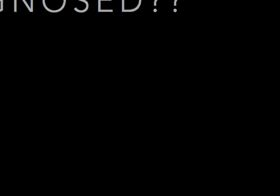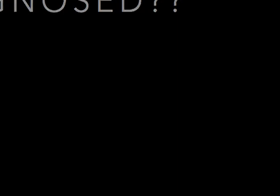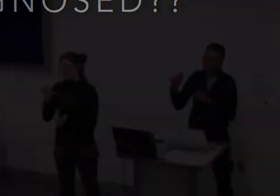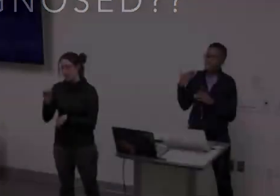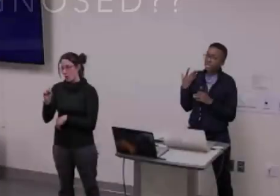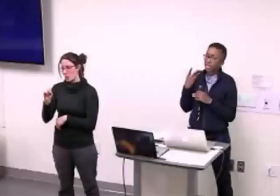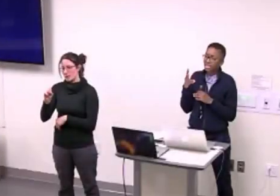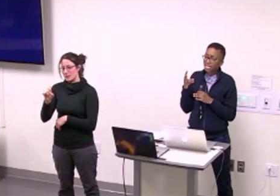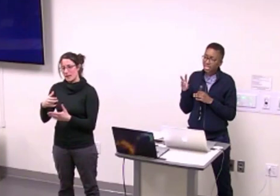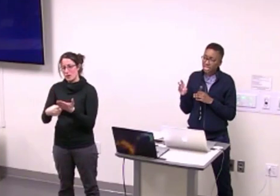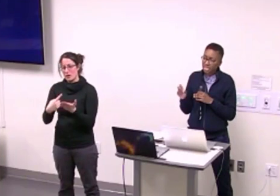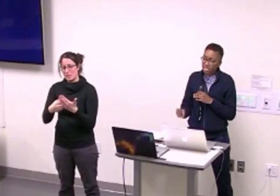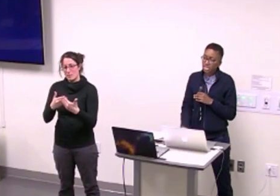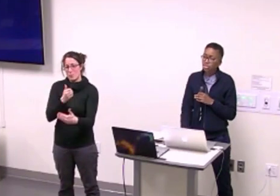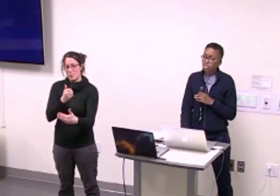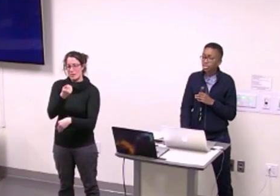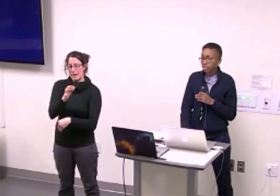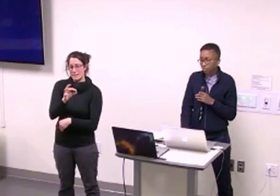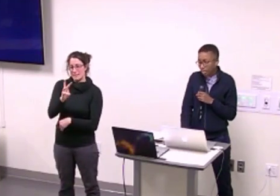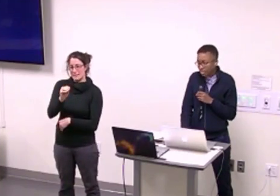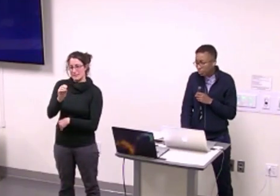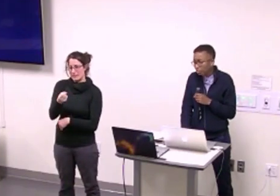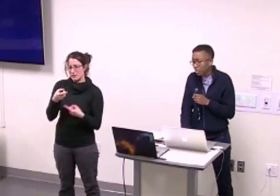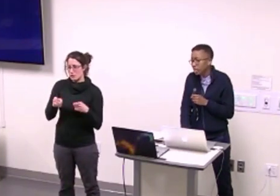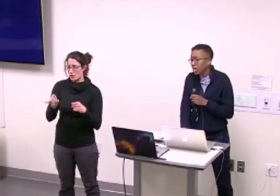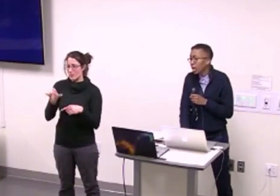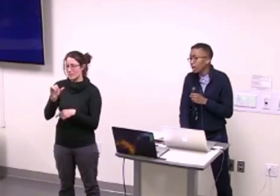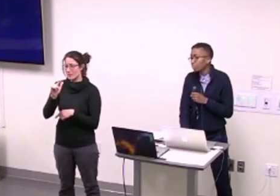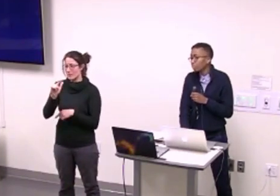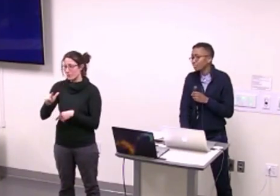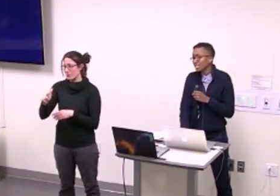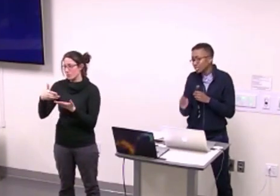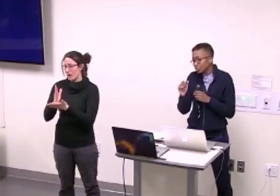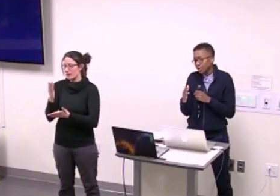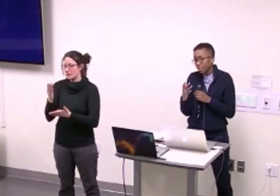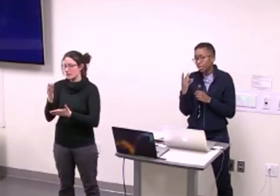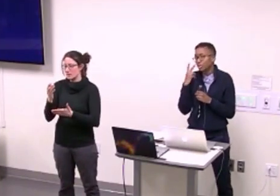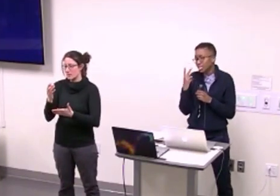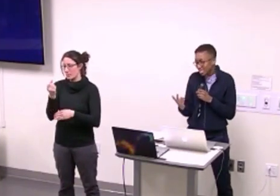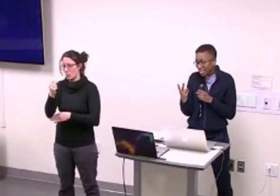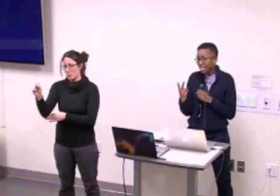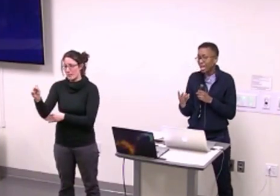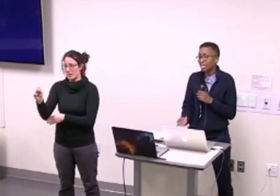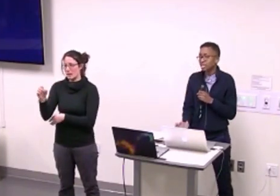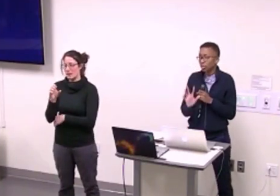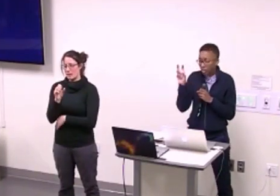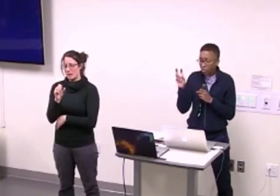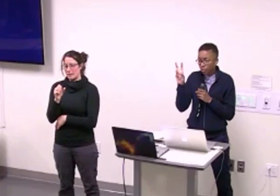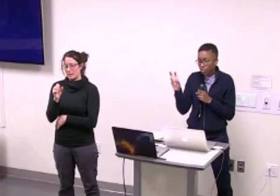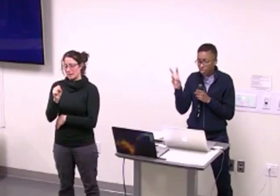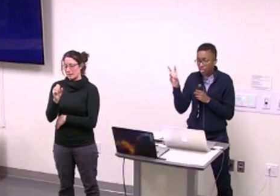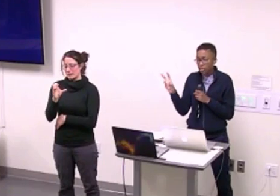to the 1960's during the Civil Rights movement. Schizophrenia was seen as a white person's disease,